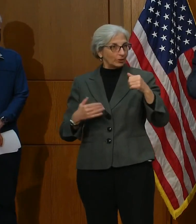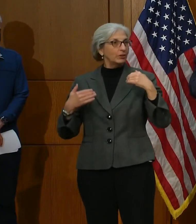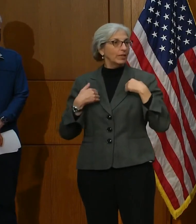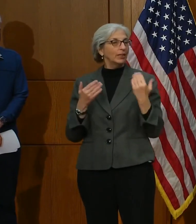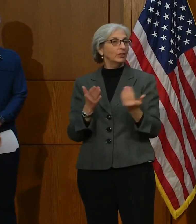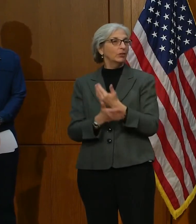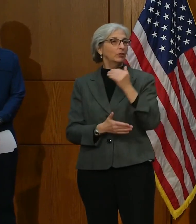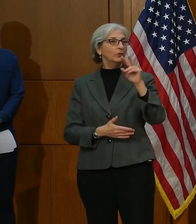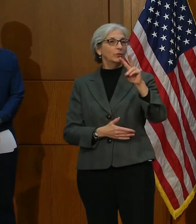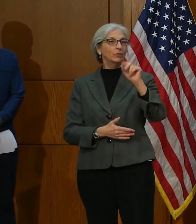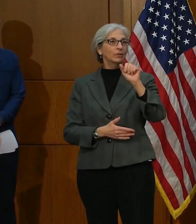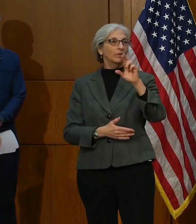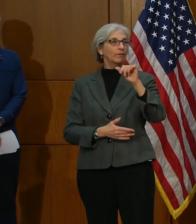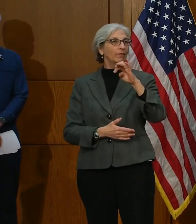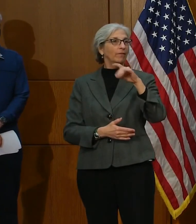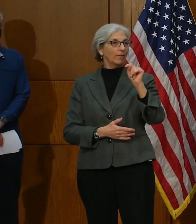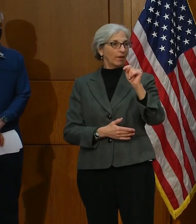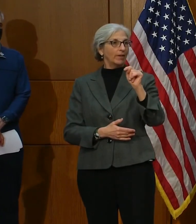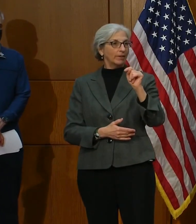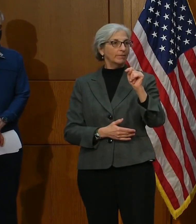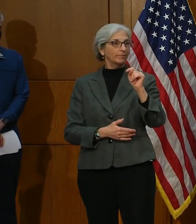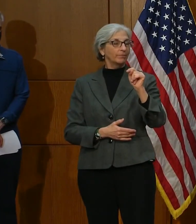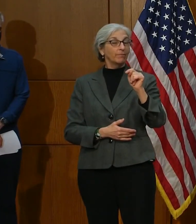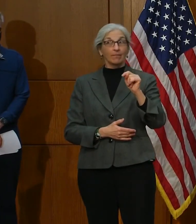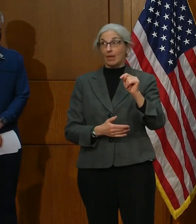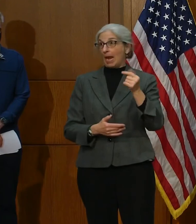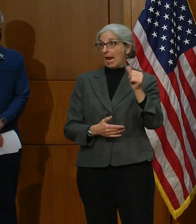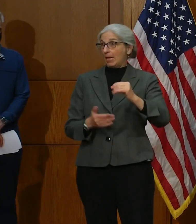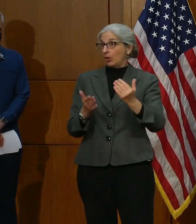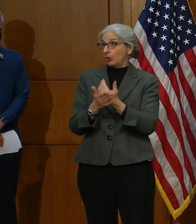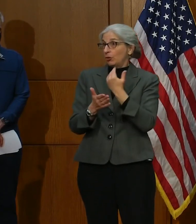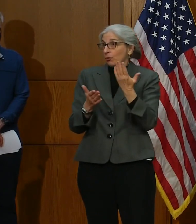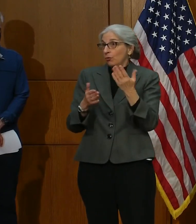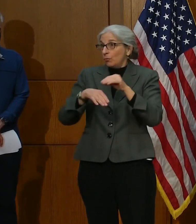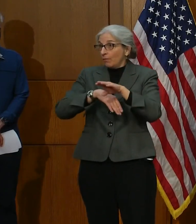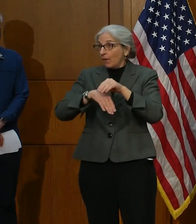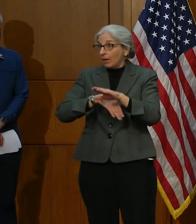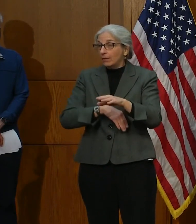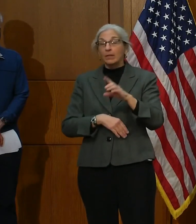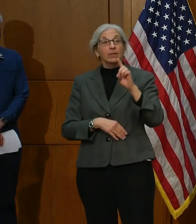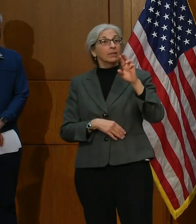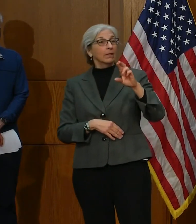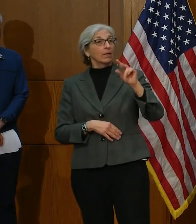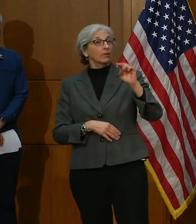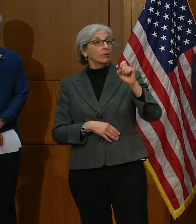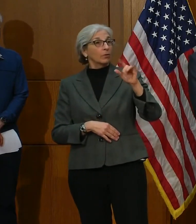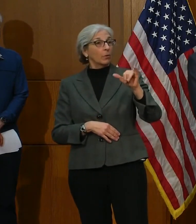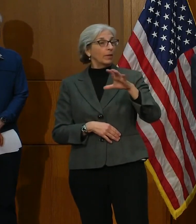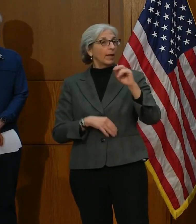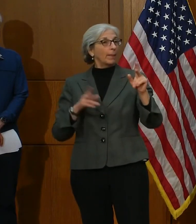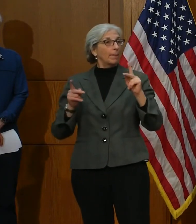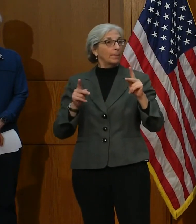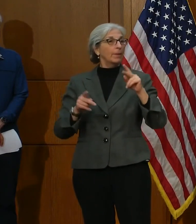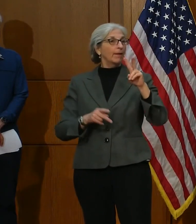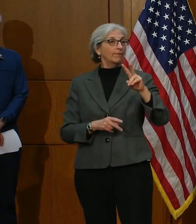THE IDENTIFICATION OF A NEW VARIANT OF COVID IN OUR COMMONWEALTH. DOES THAT CHANGE OUR GUIDANCE AT ALL? AND SO,